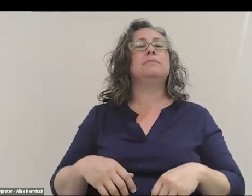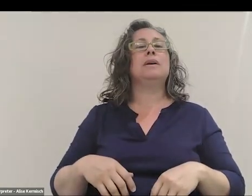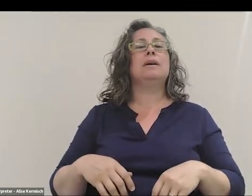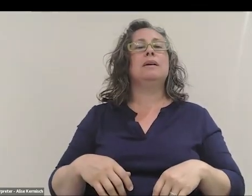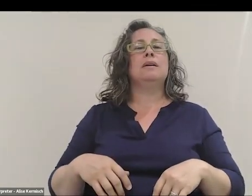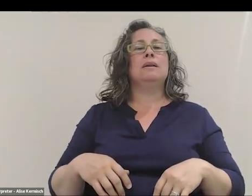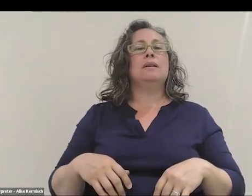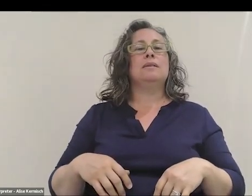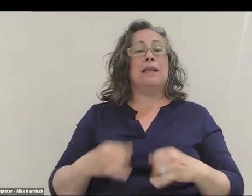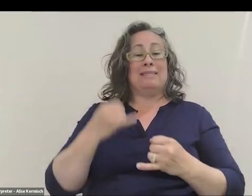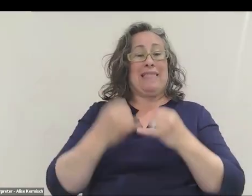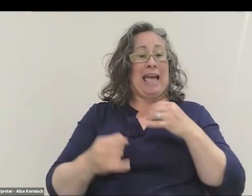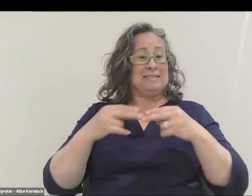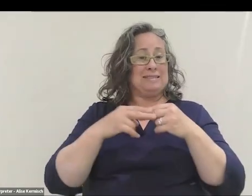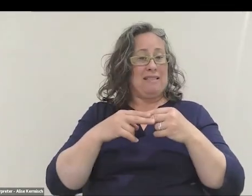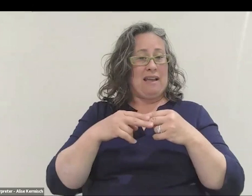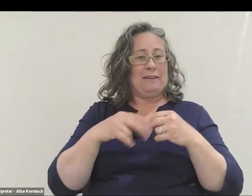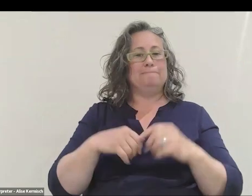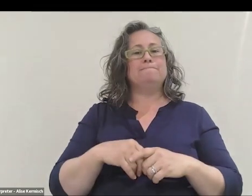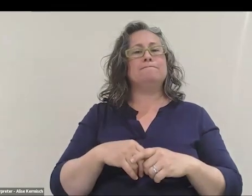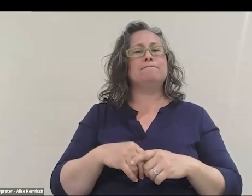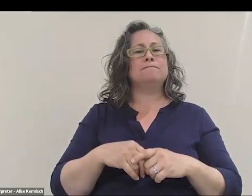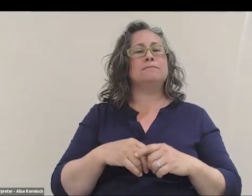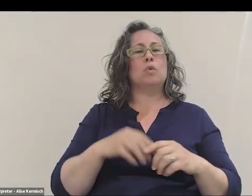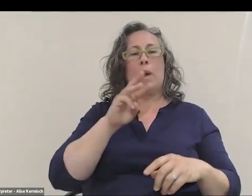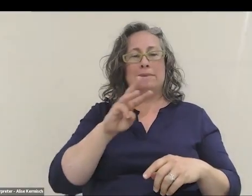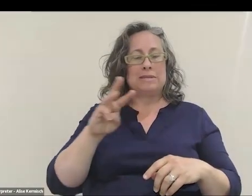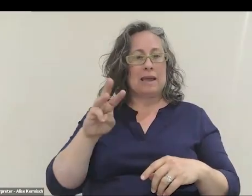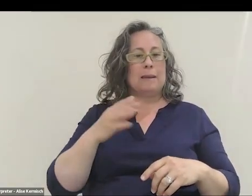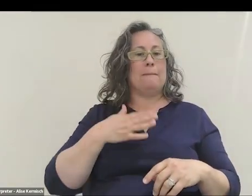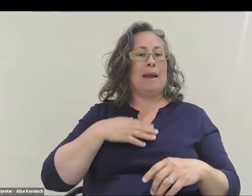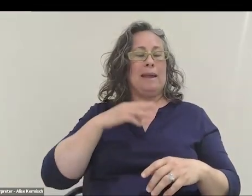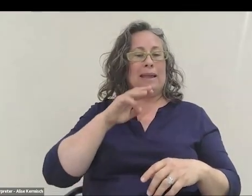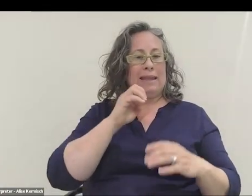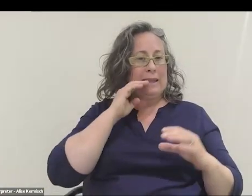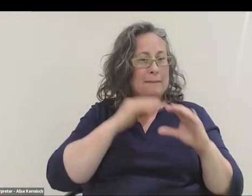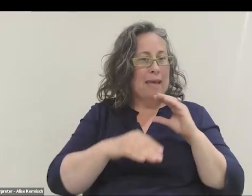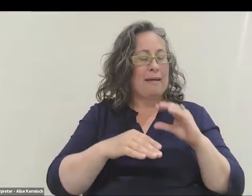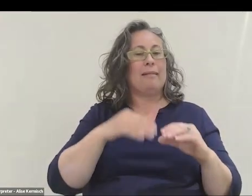Just this last slide here is our website, my email and the QR code takes you to our website.